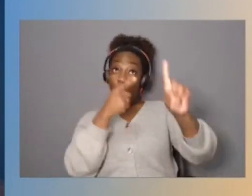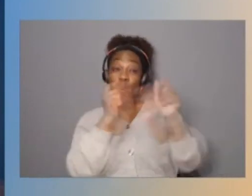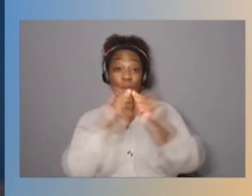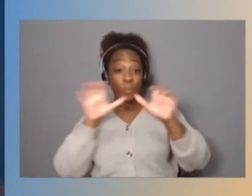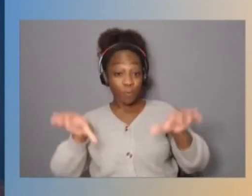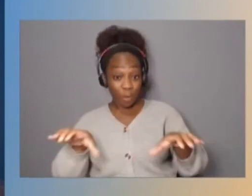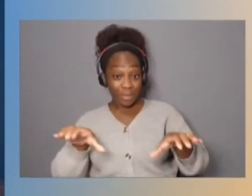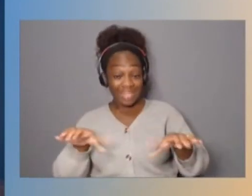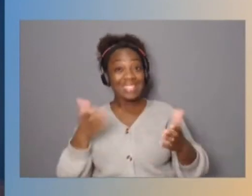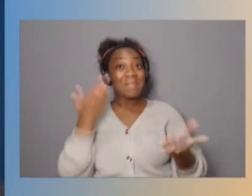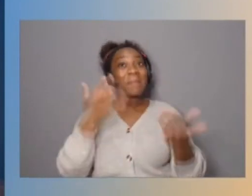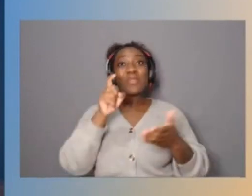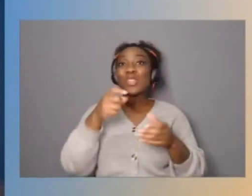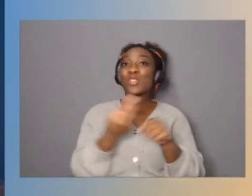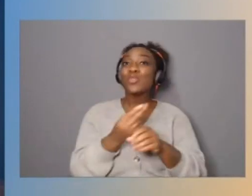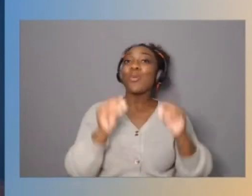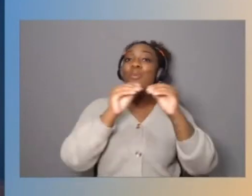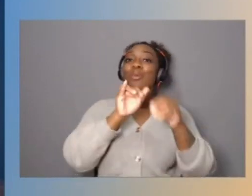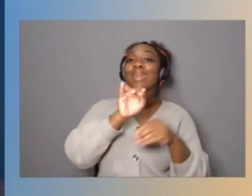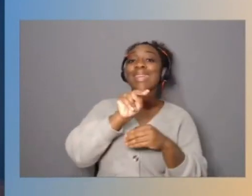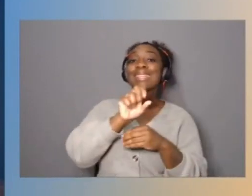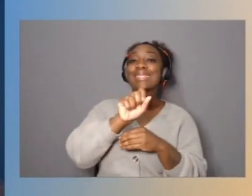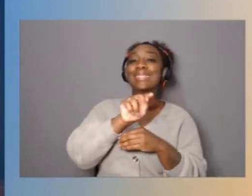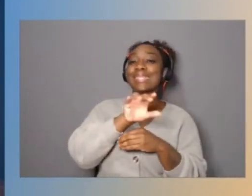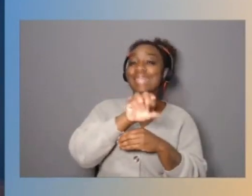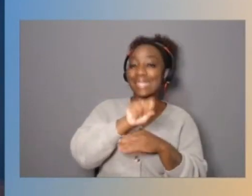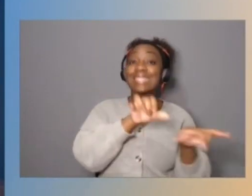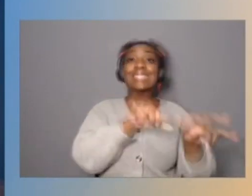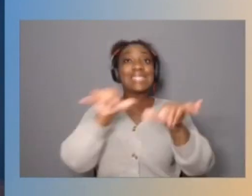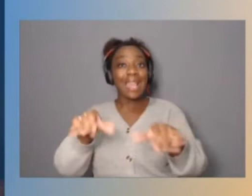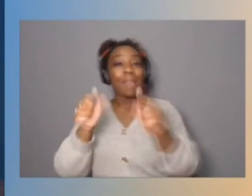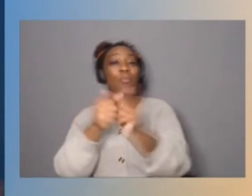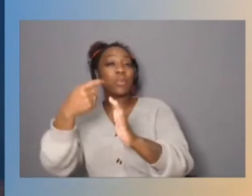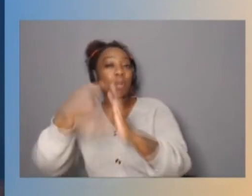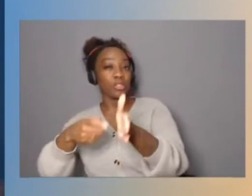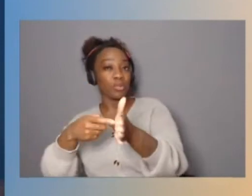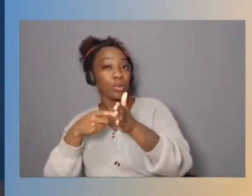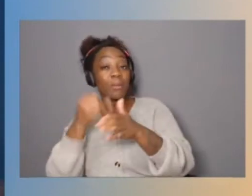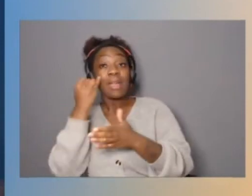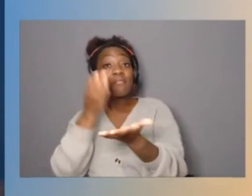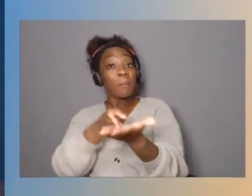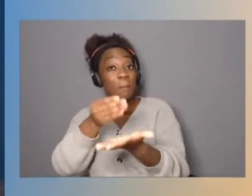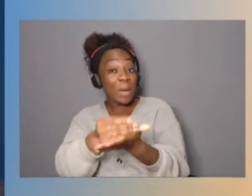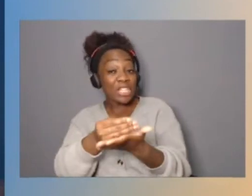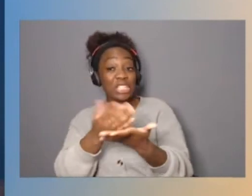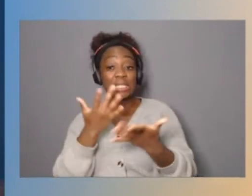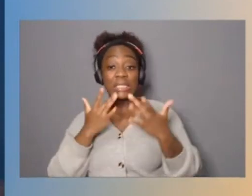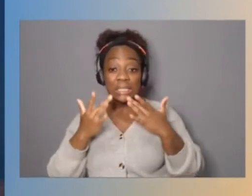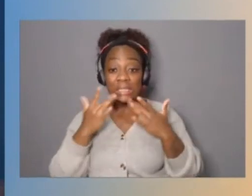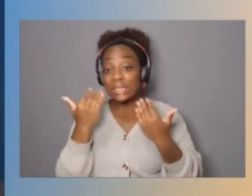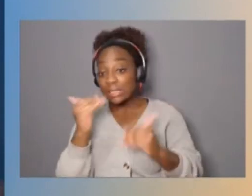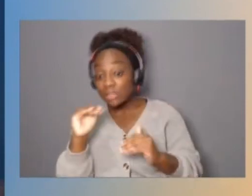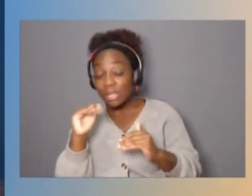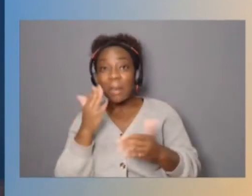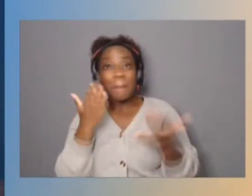same with your cost requirements. If you have budget constraints, you might think that you need to make trade offs on performance,